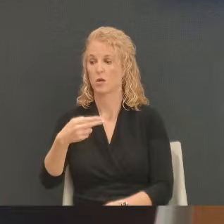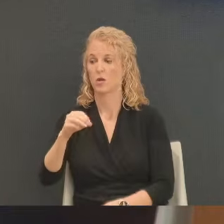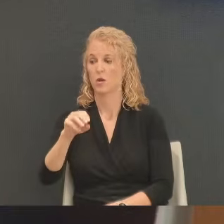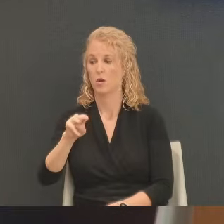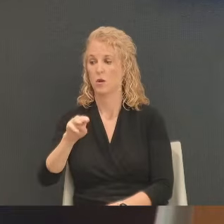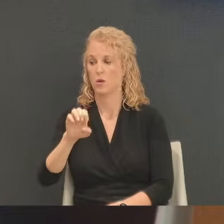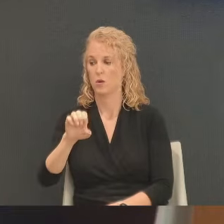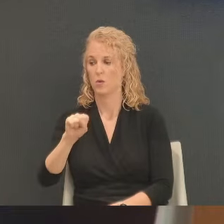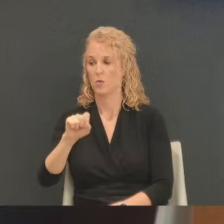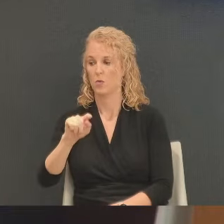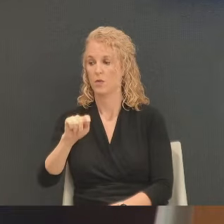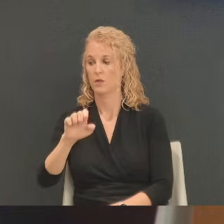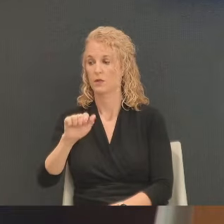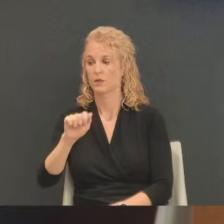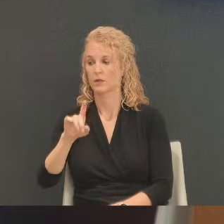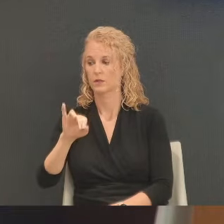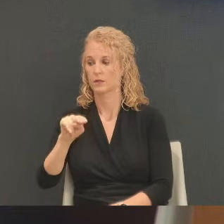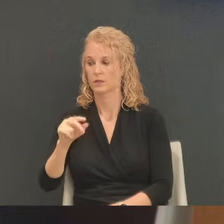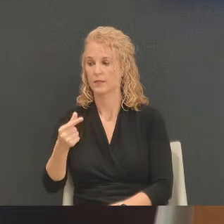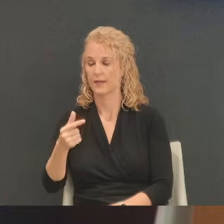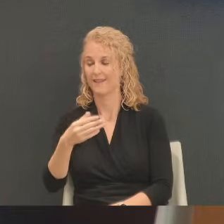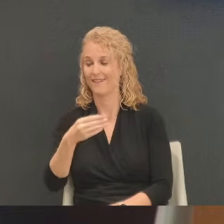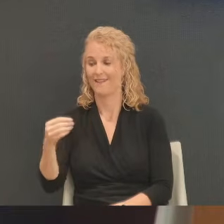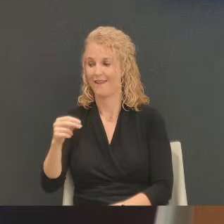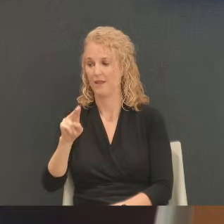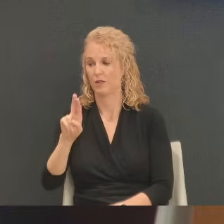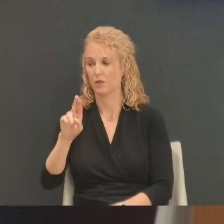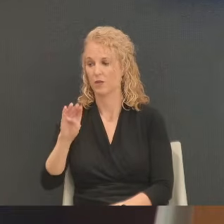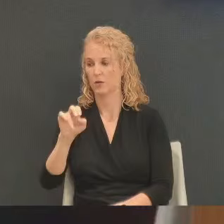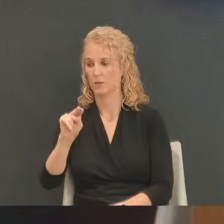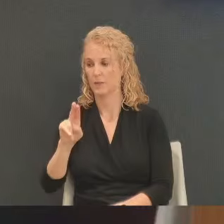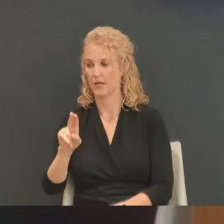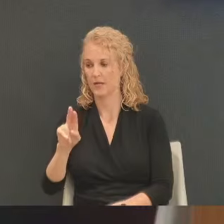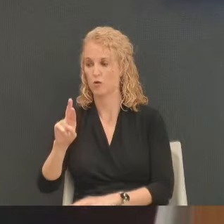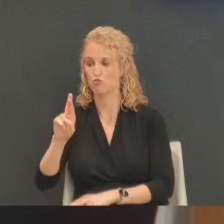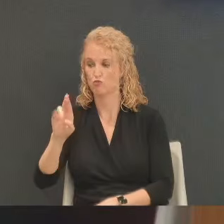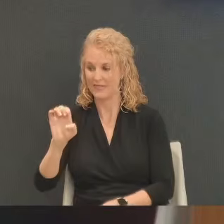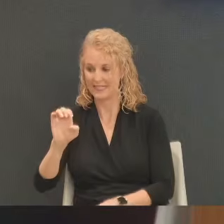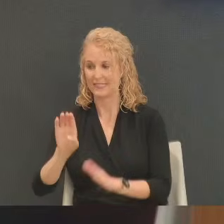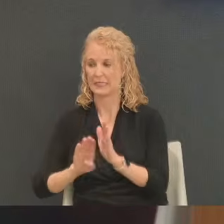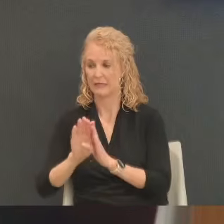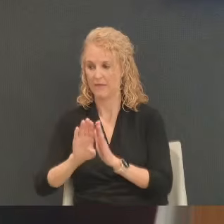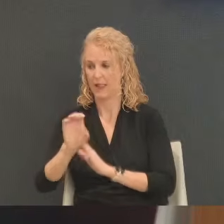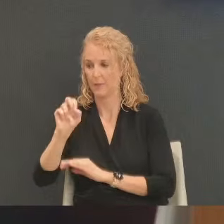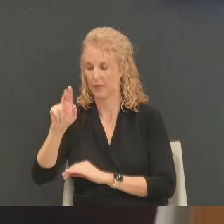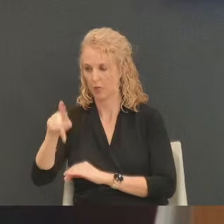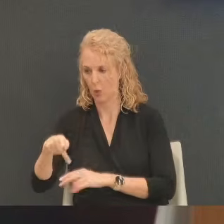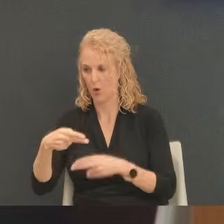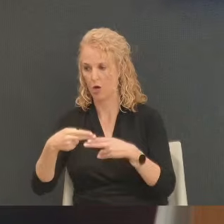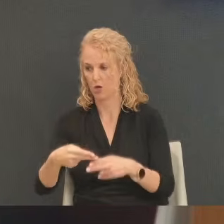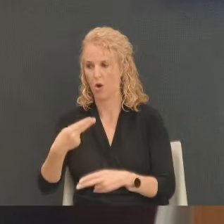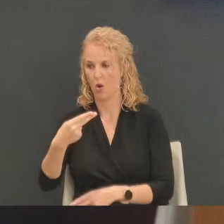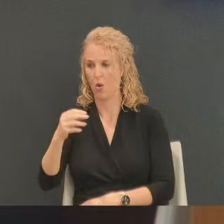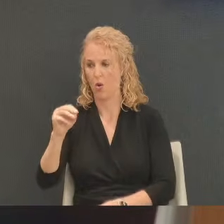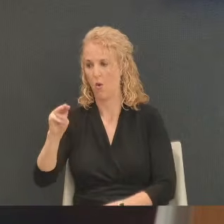resolution authorizing an agreement with homestead Homesteading and urban redevelopment corporation